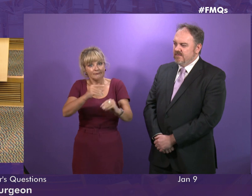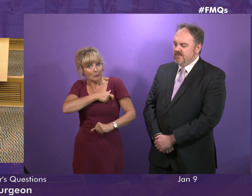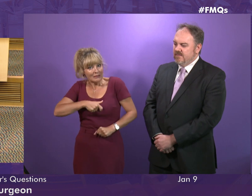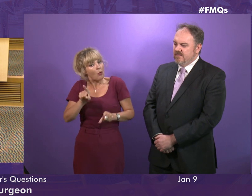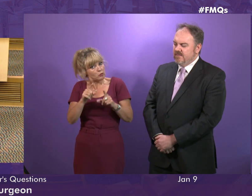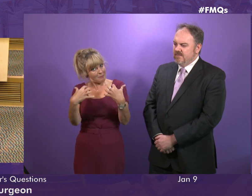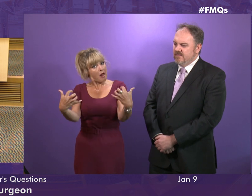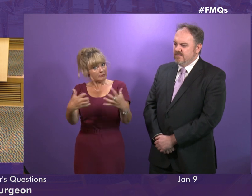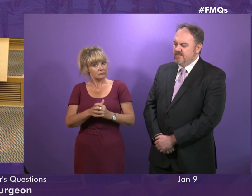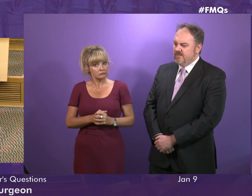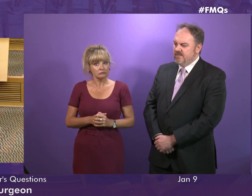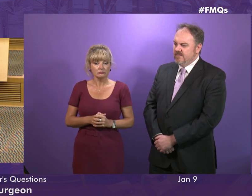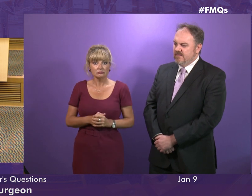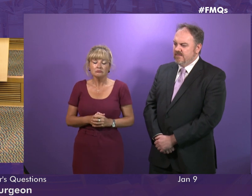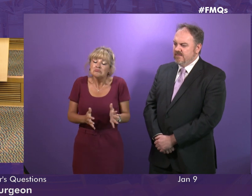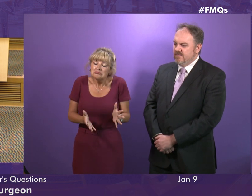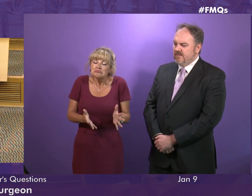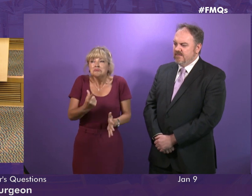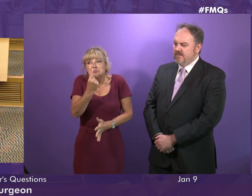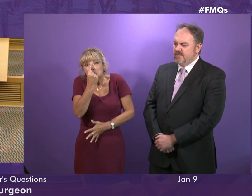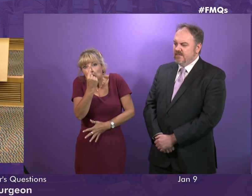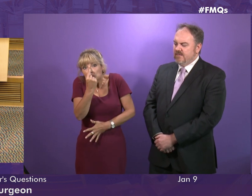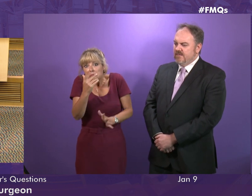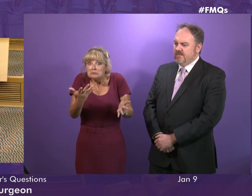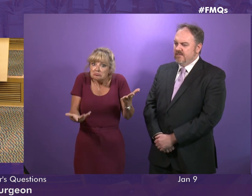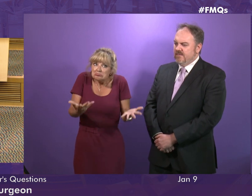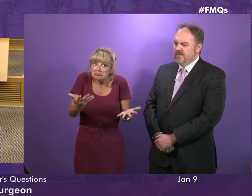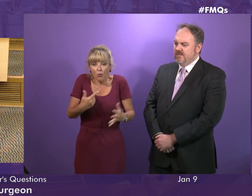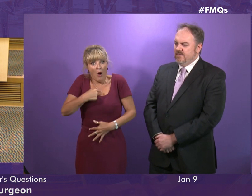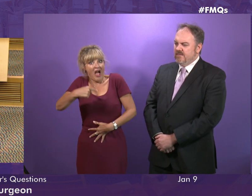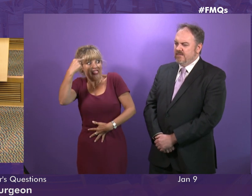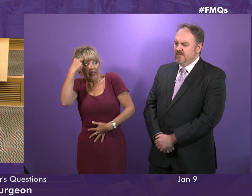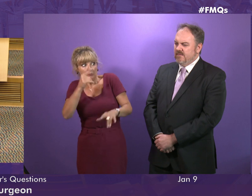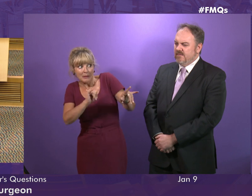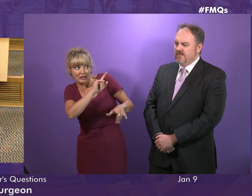Parliament. As I understand, it may be for that reason—although Jackson Carlaw can